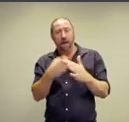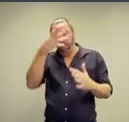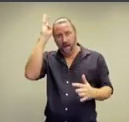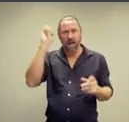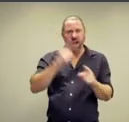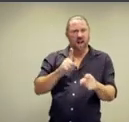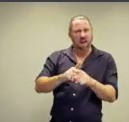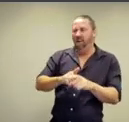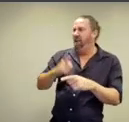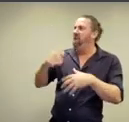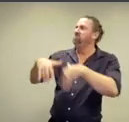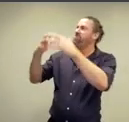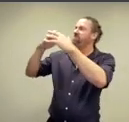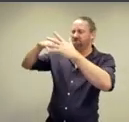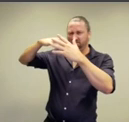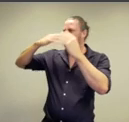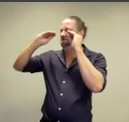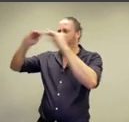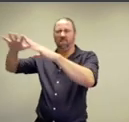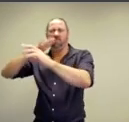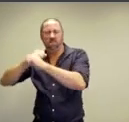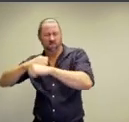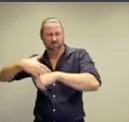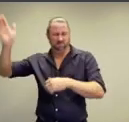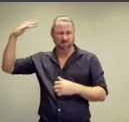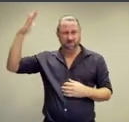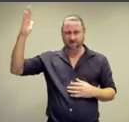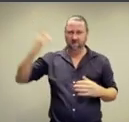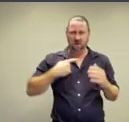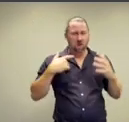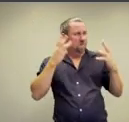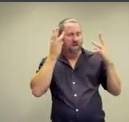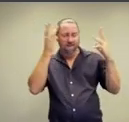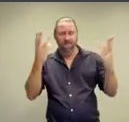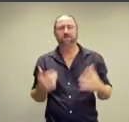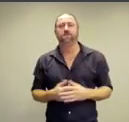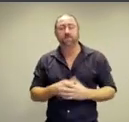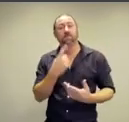kind of anti-establishment ethos. In the latter half of the 20th century,